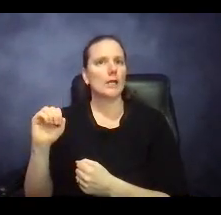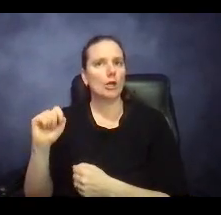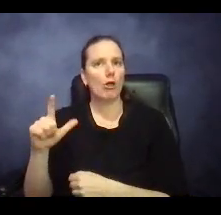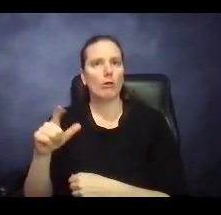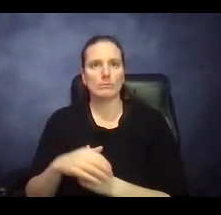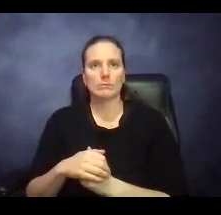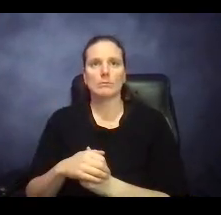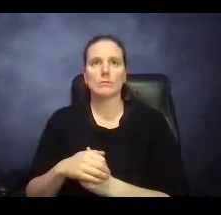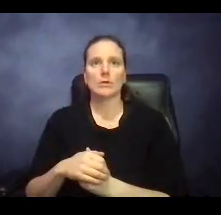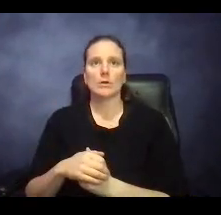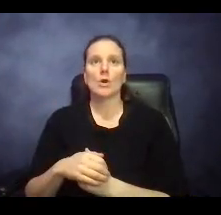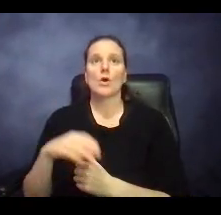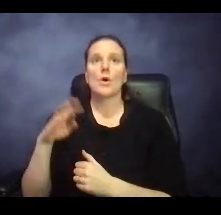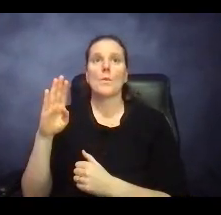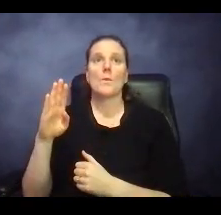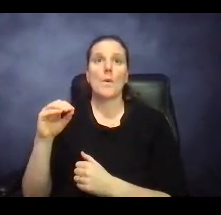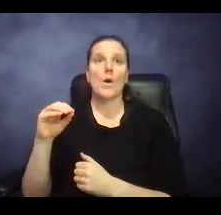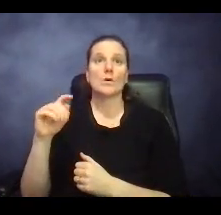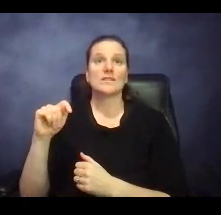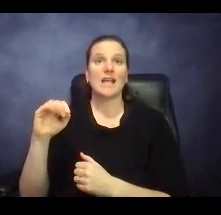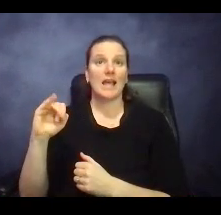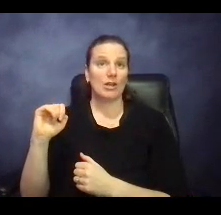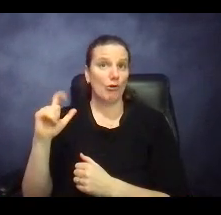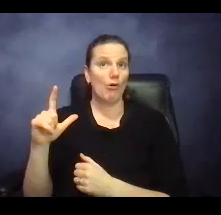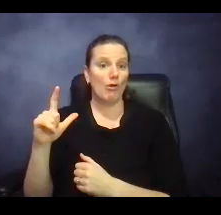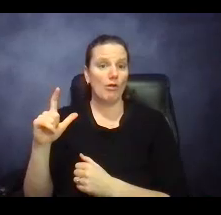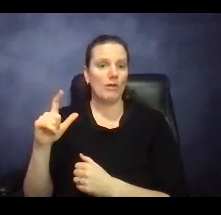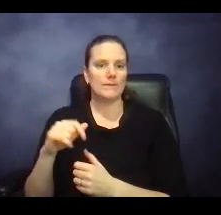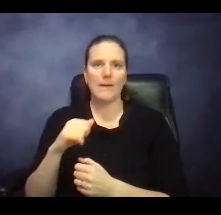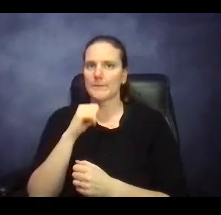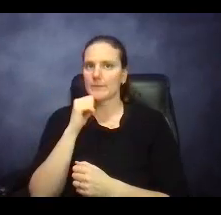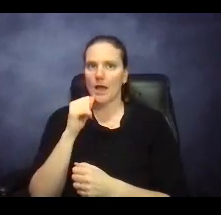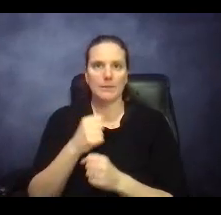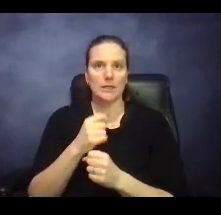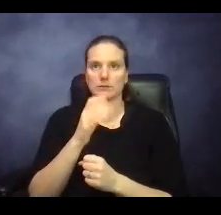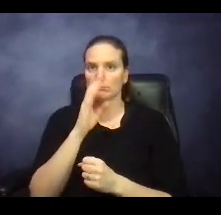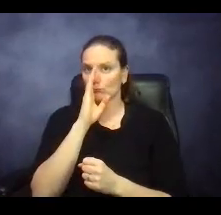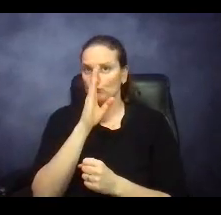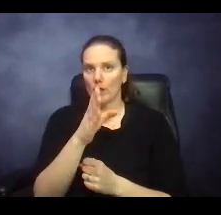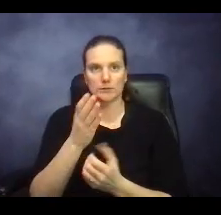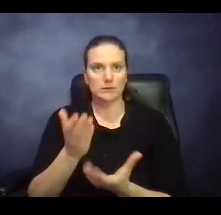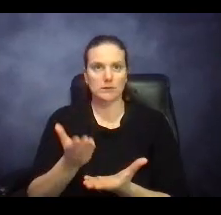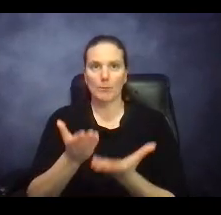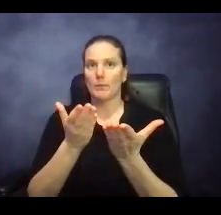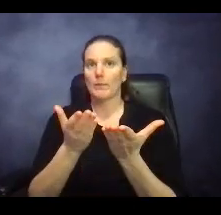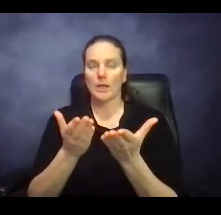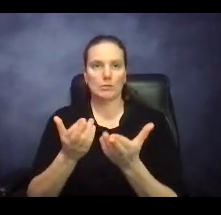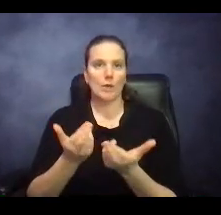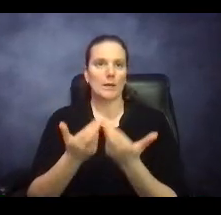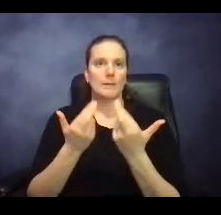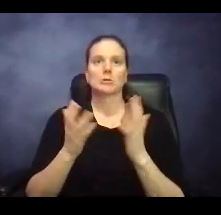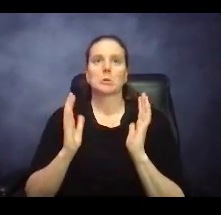And remember, I am not making any direct medication recommendations or supplement recommendations. Simply sharing with you the strategies I've used in clinic.